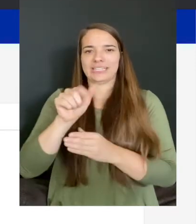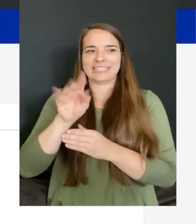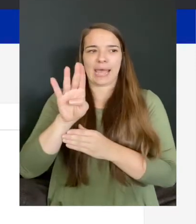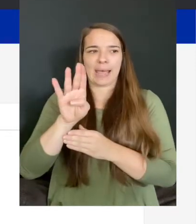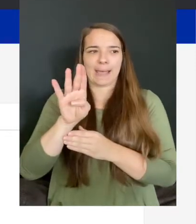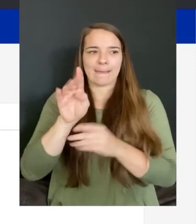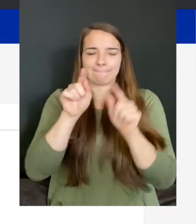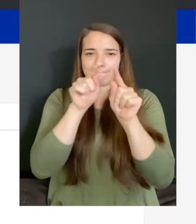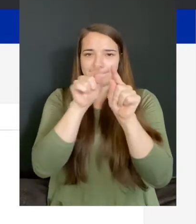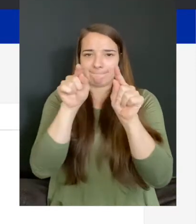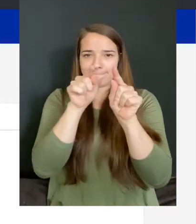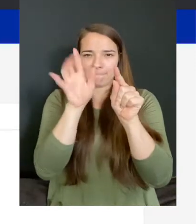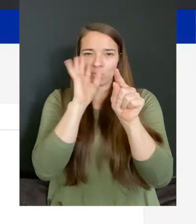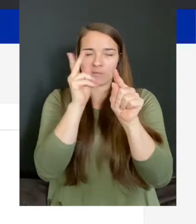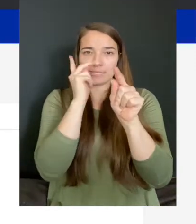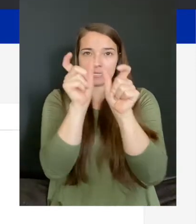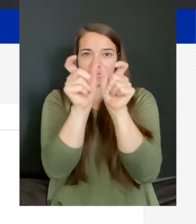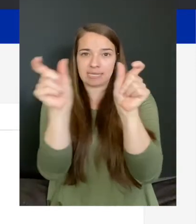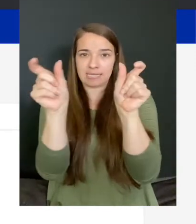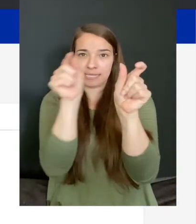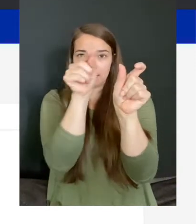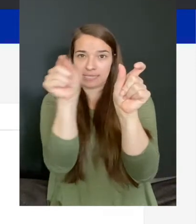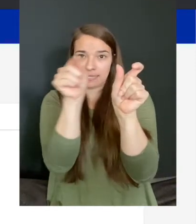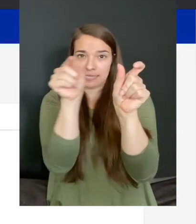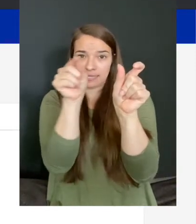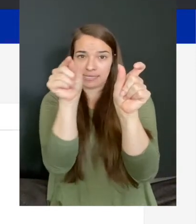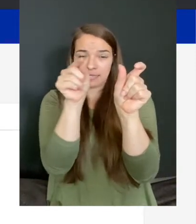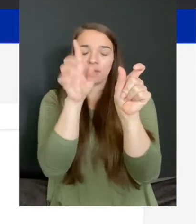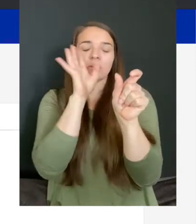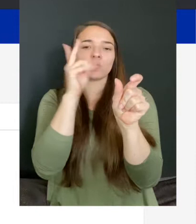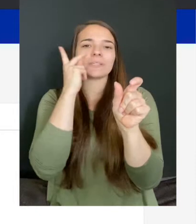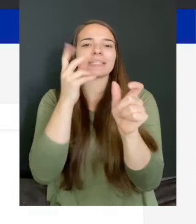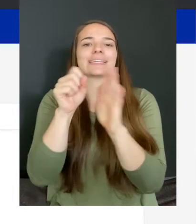in between supplemental and letters, it will say semester request, and when you click on